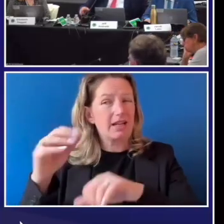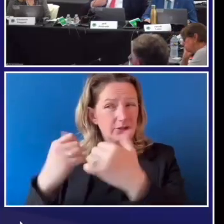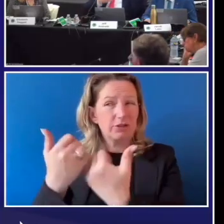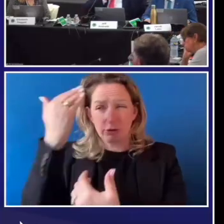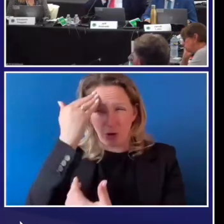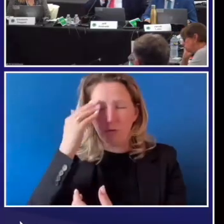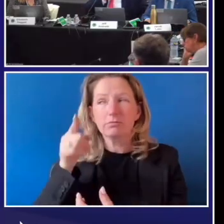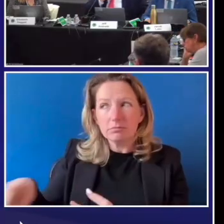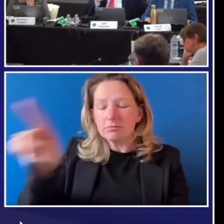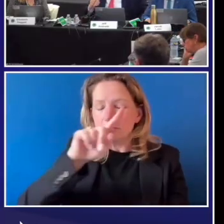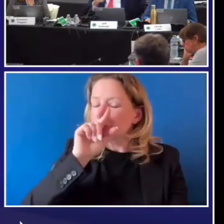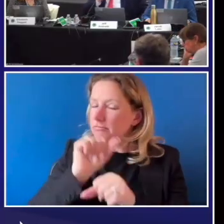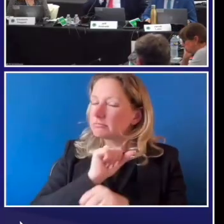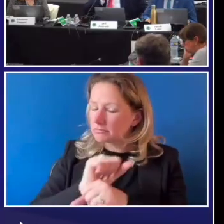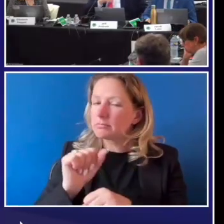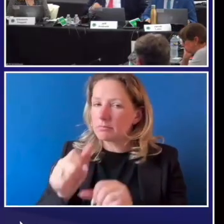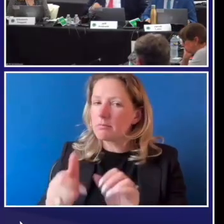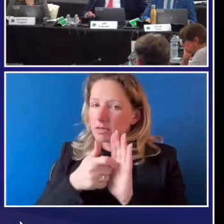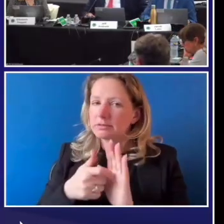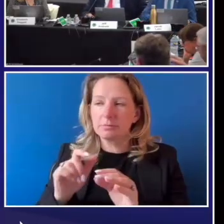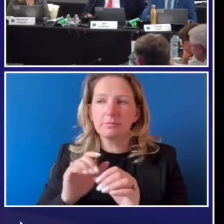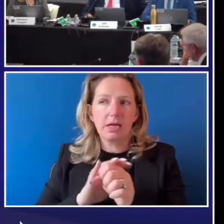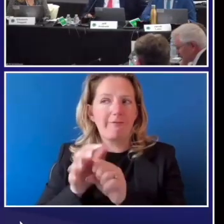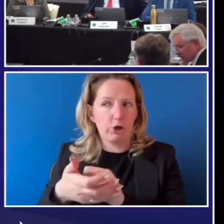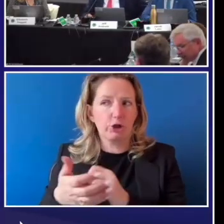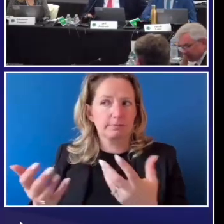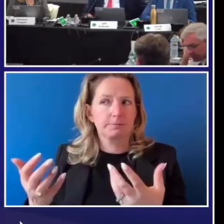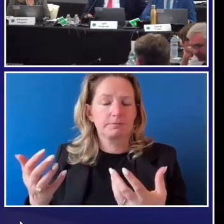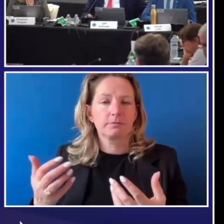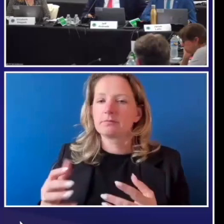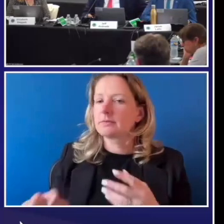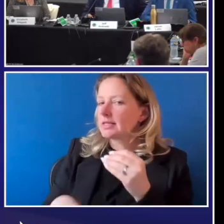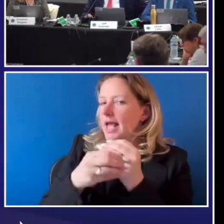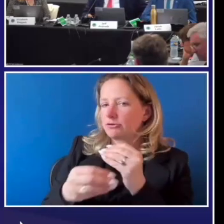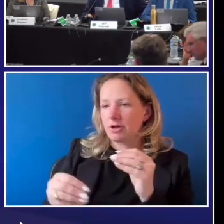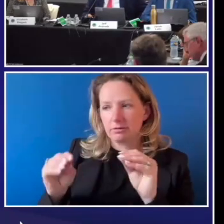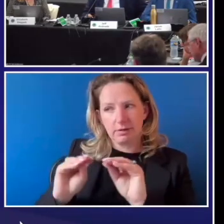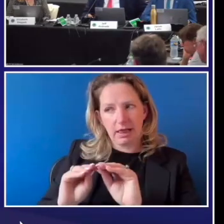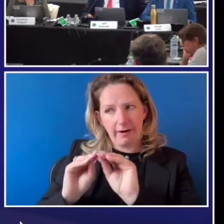Yeah, I would add that it's just an extra clarification that, you know, we expect entities, accrediting